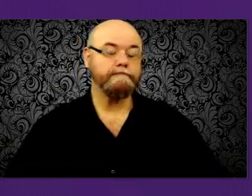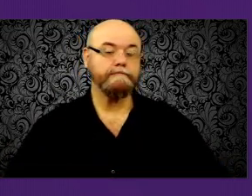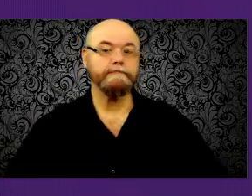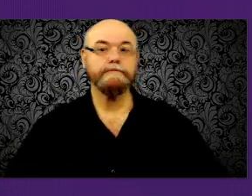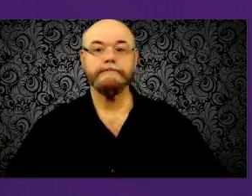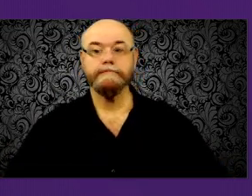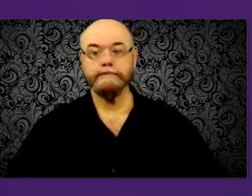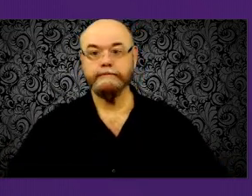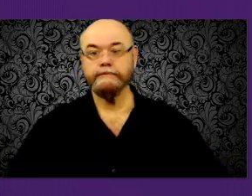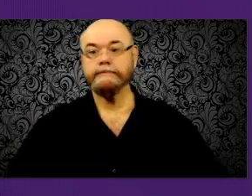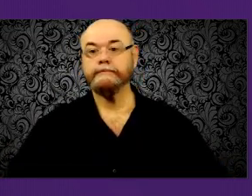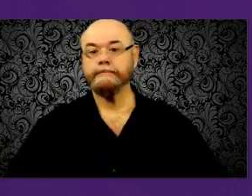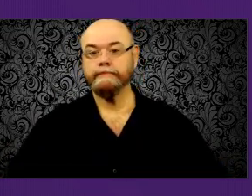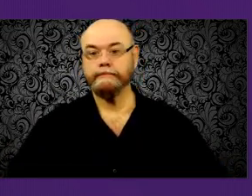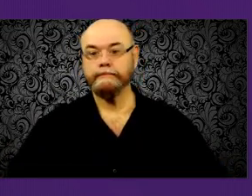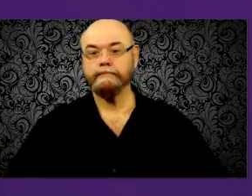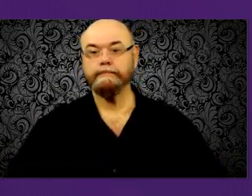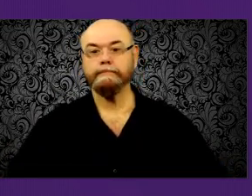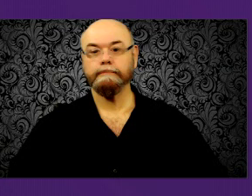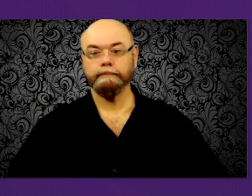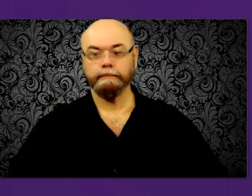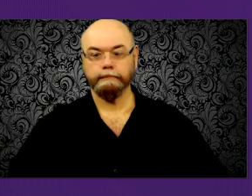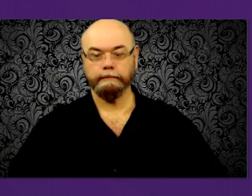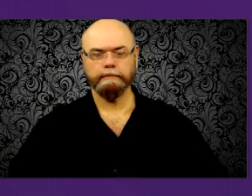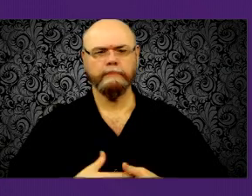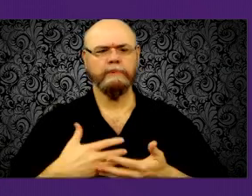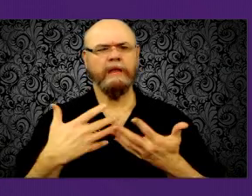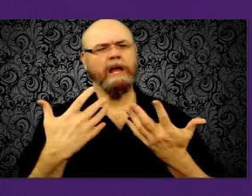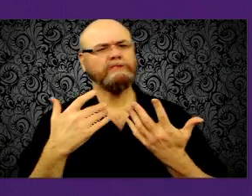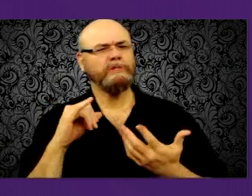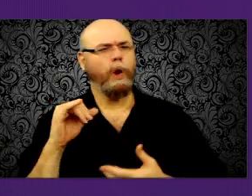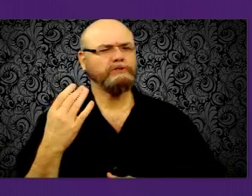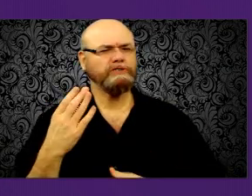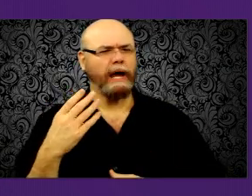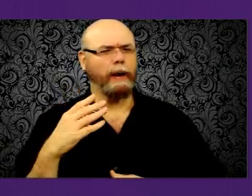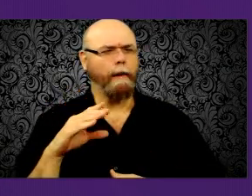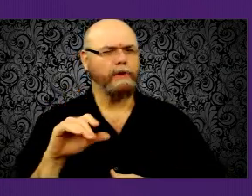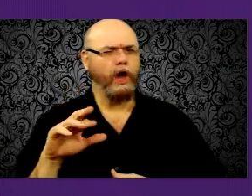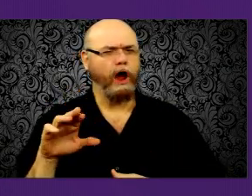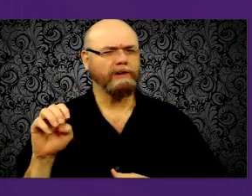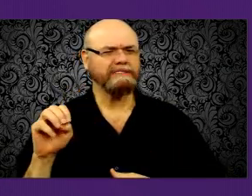So, we're looking at Jacob Lawrence's 'The Great Migration Series' as a visual text